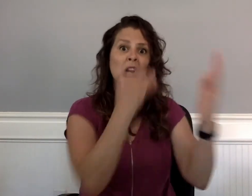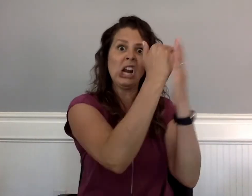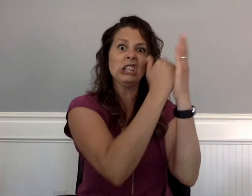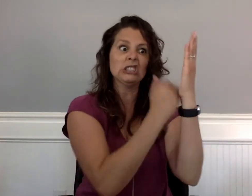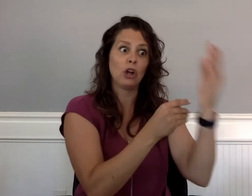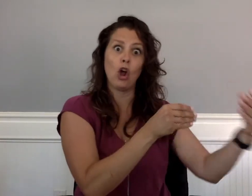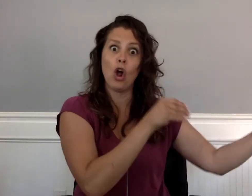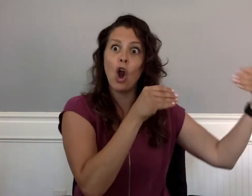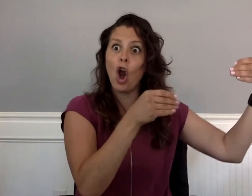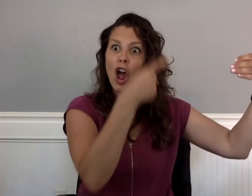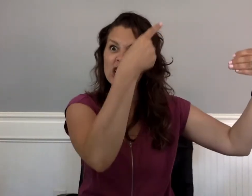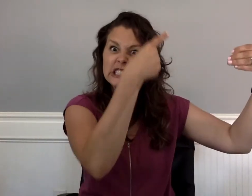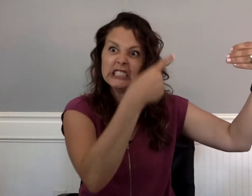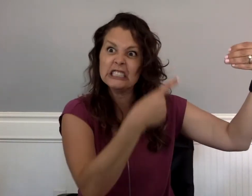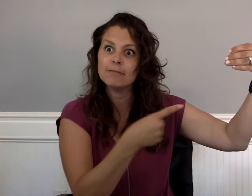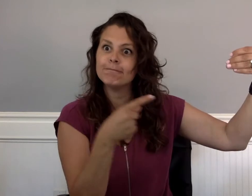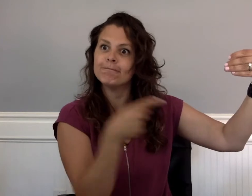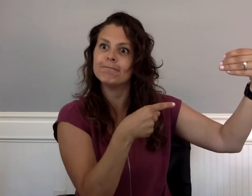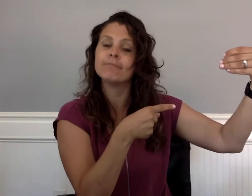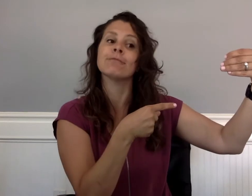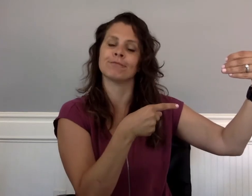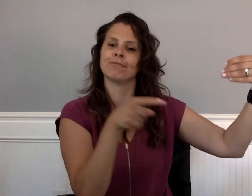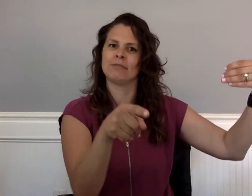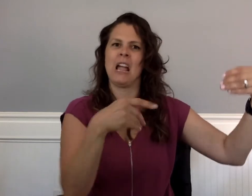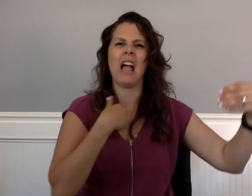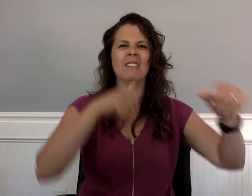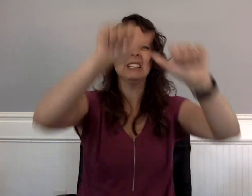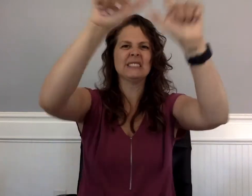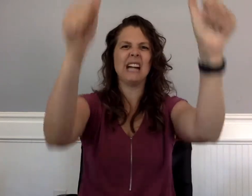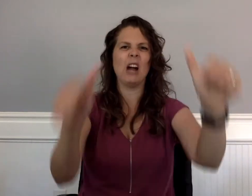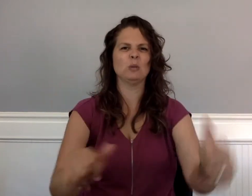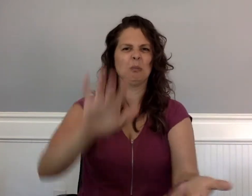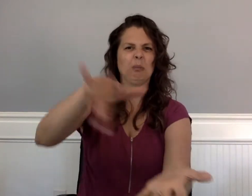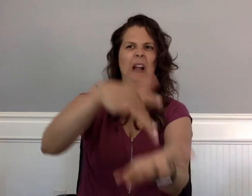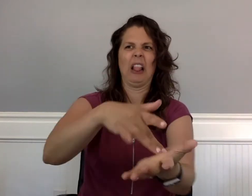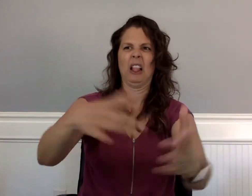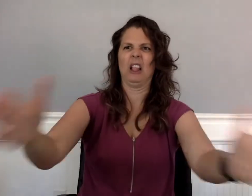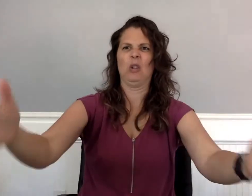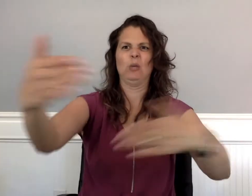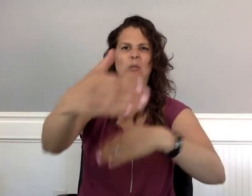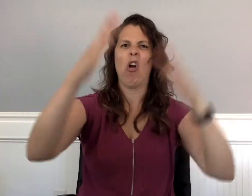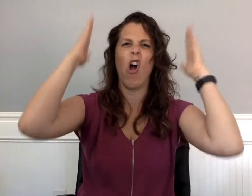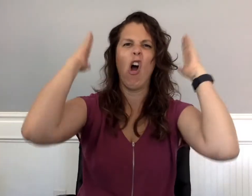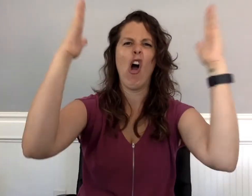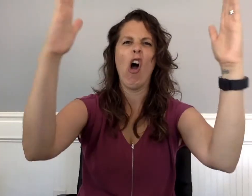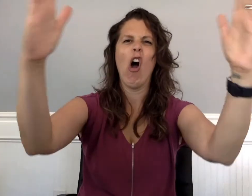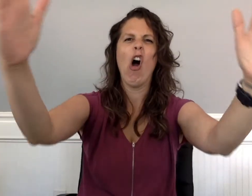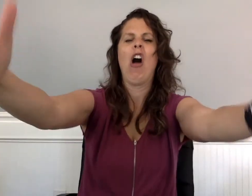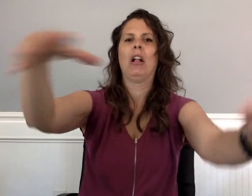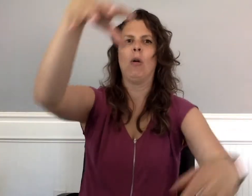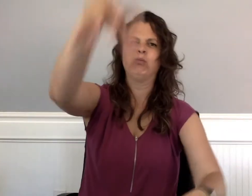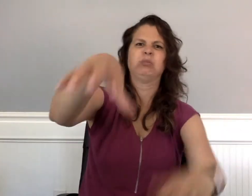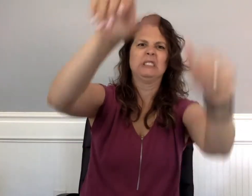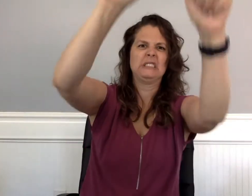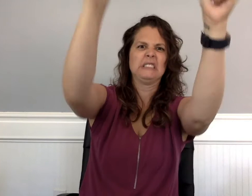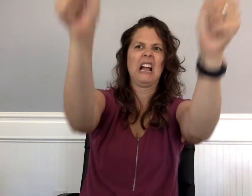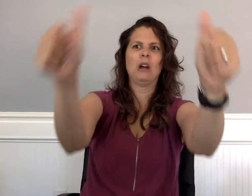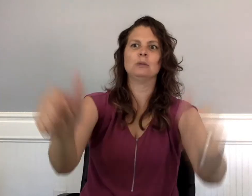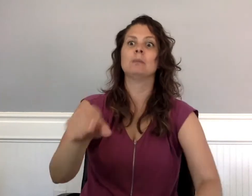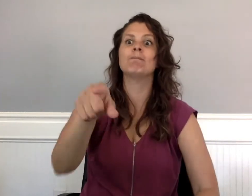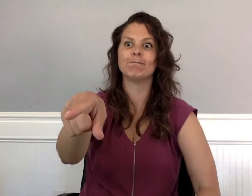She looked at her list and pointed to the statue in the middle of the great hall.